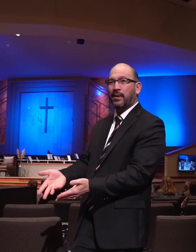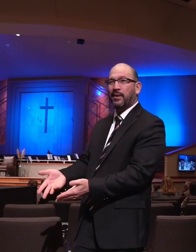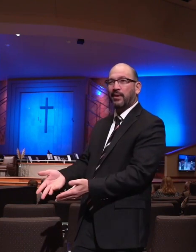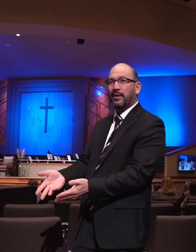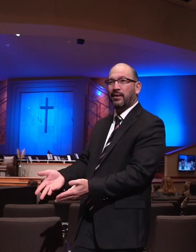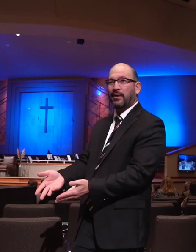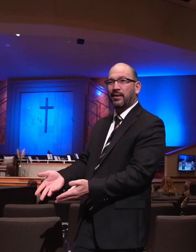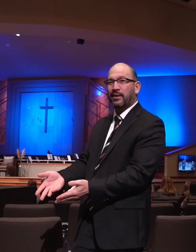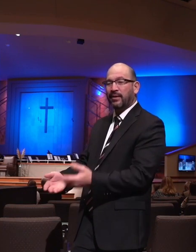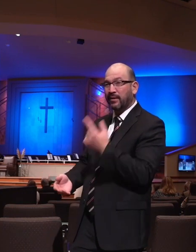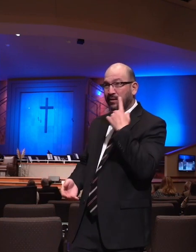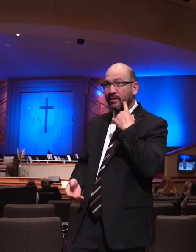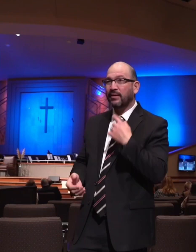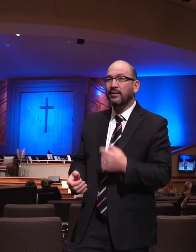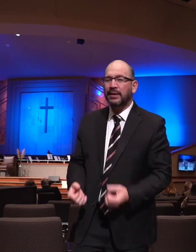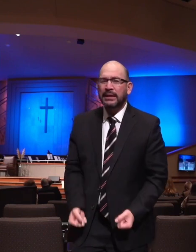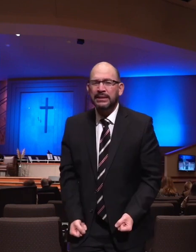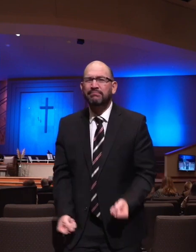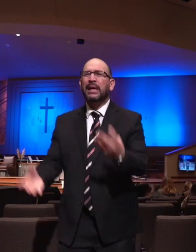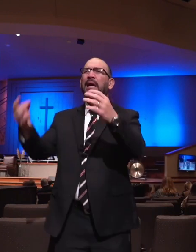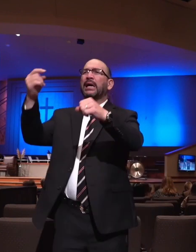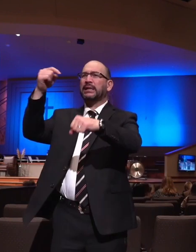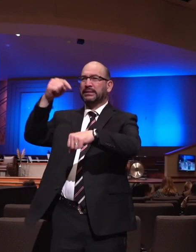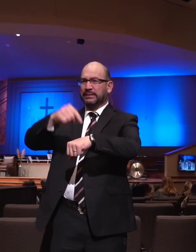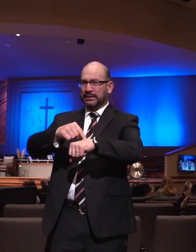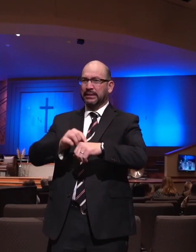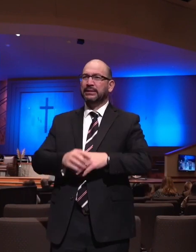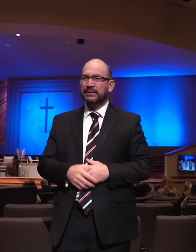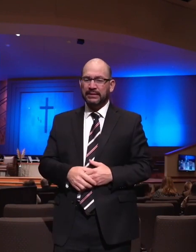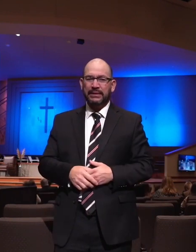tell you soul winning is not about you being